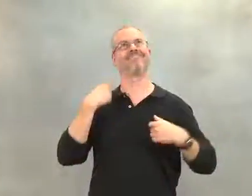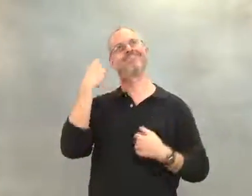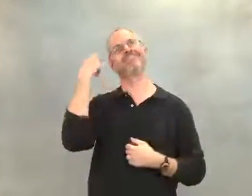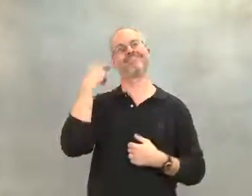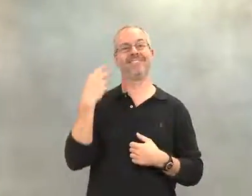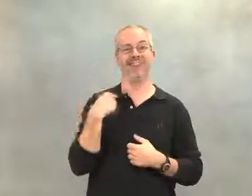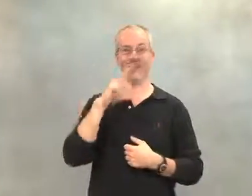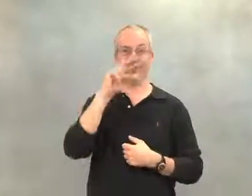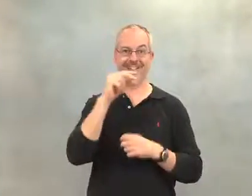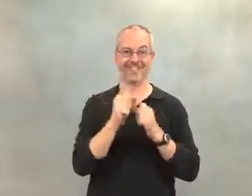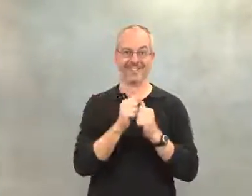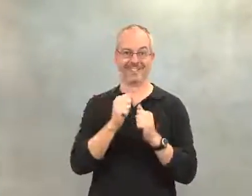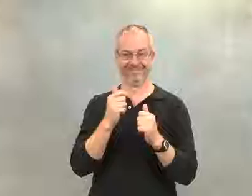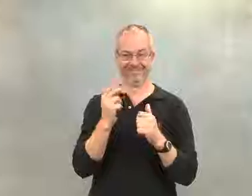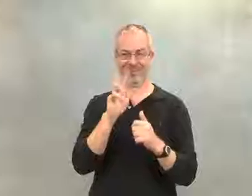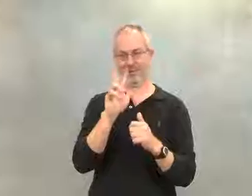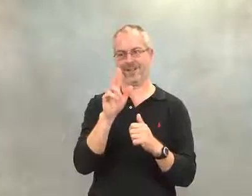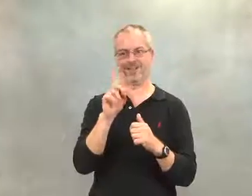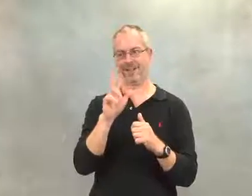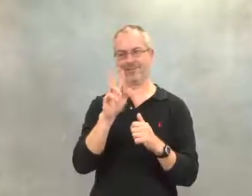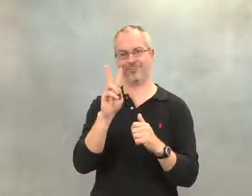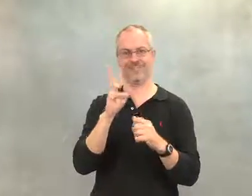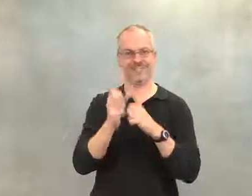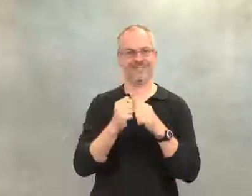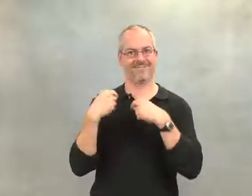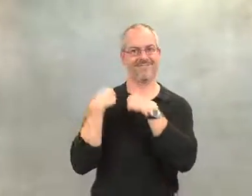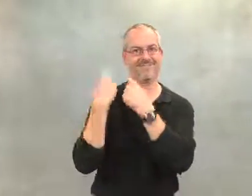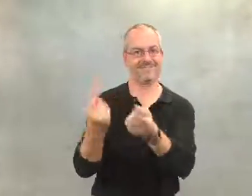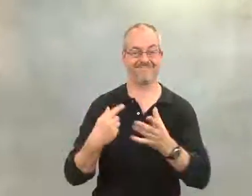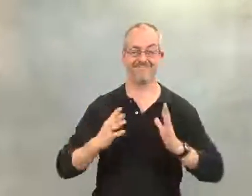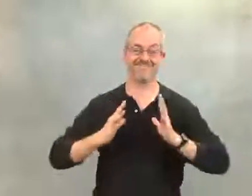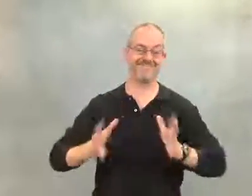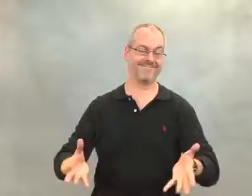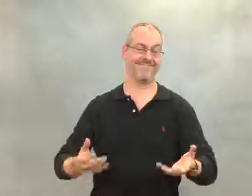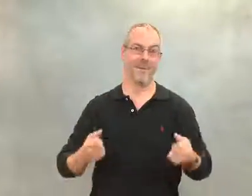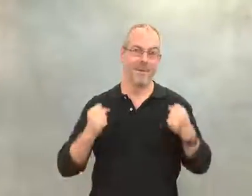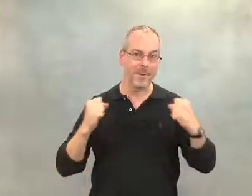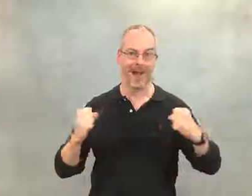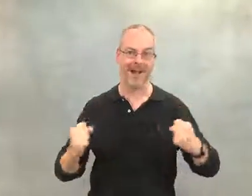I look back on it, it's been 30, 31, 32 years since it happened, and I'm fine and healthy!